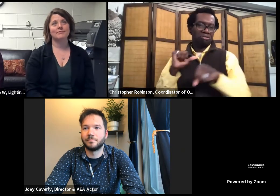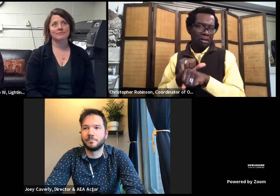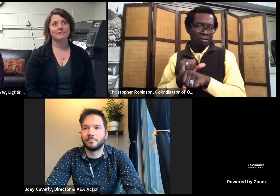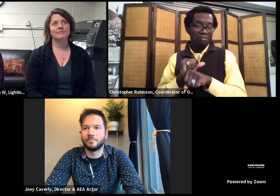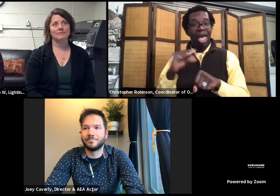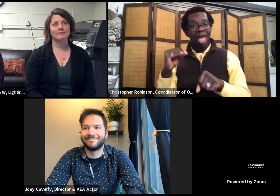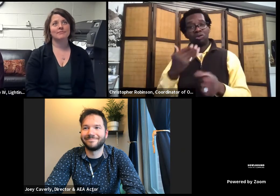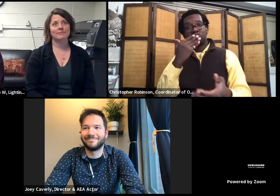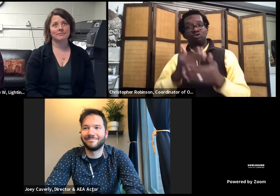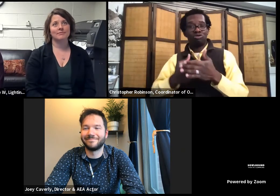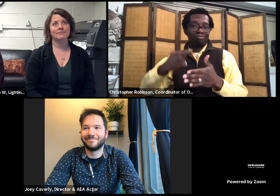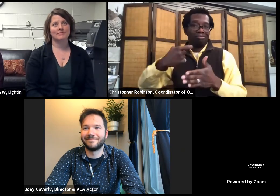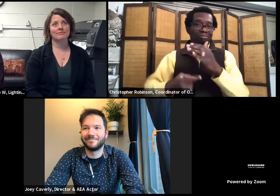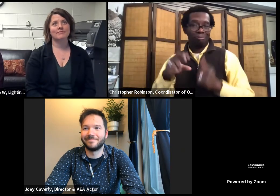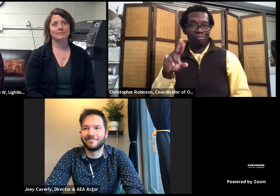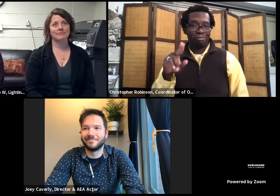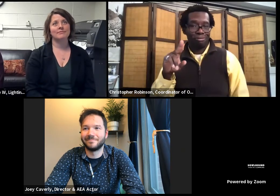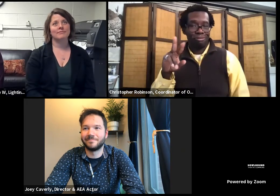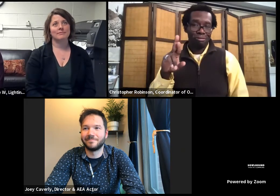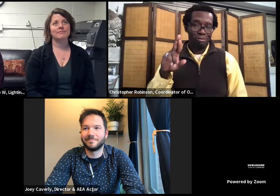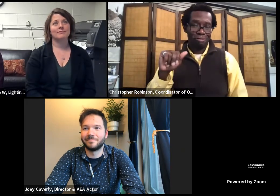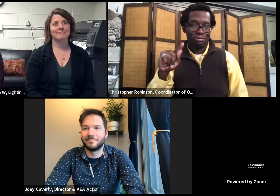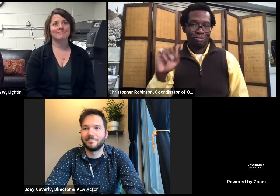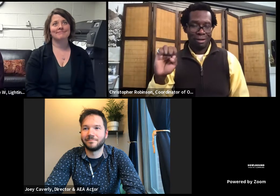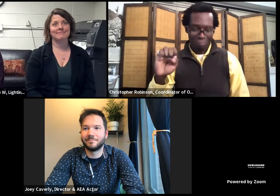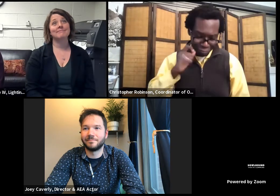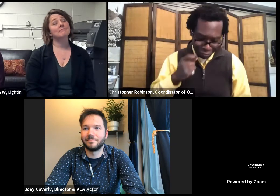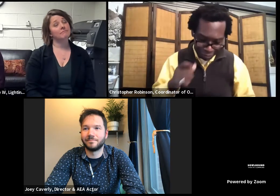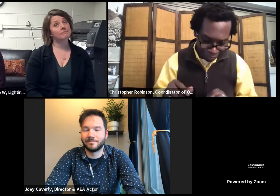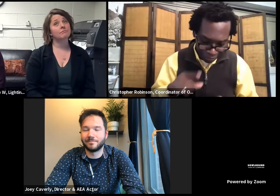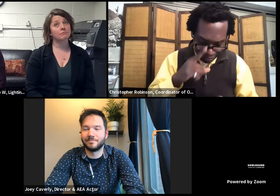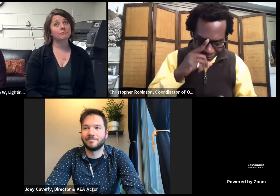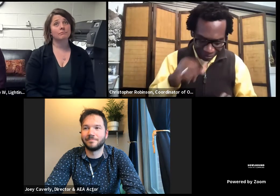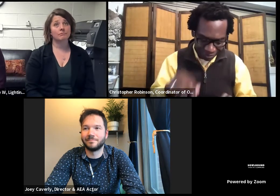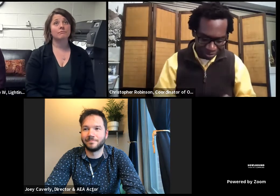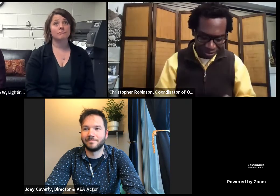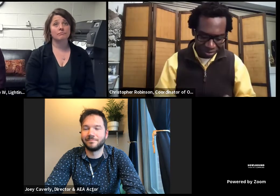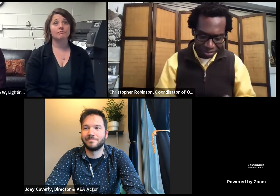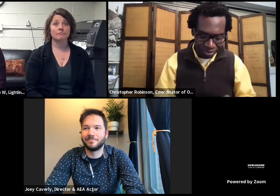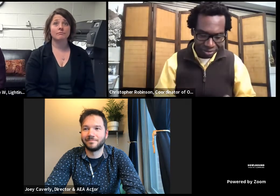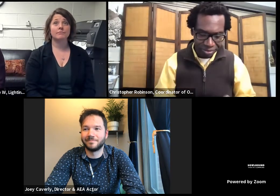and the interpreters are more well-informed. It's a good benefit. So that's a nice thing.